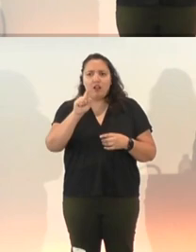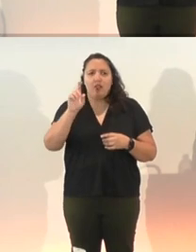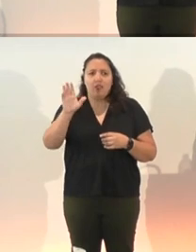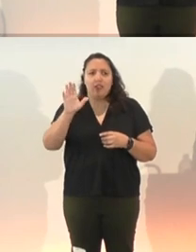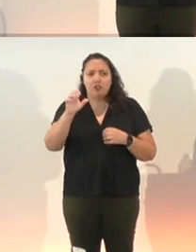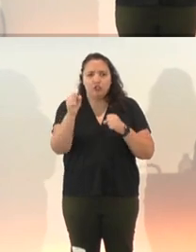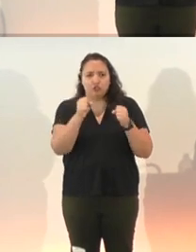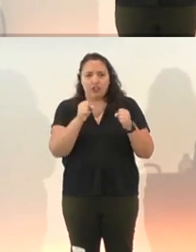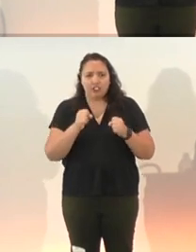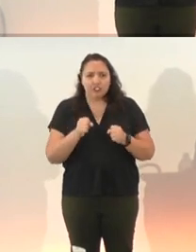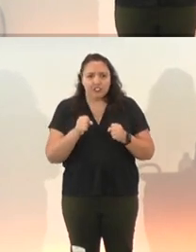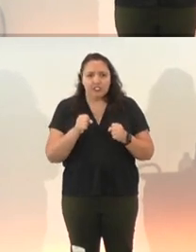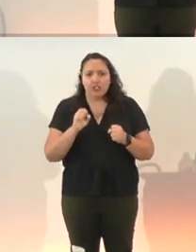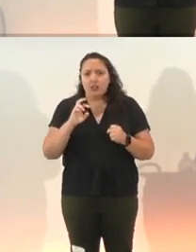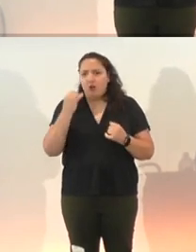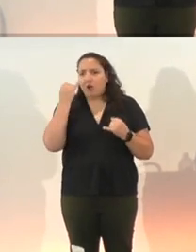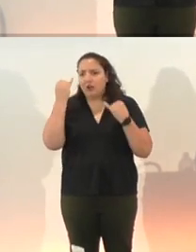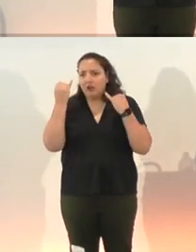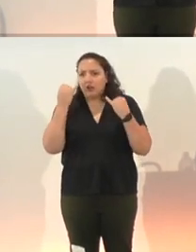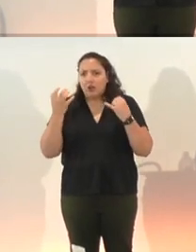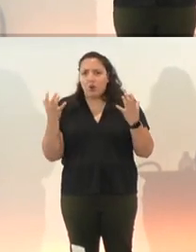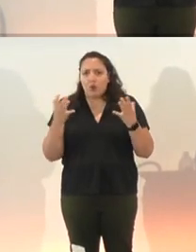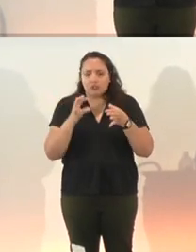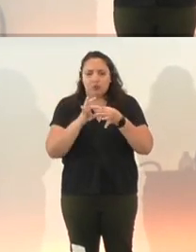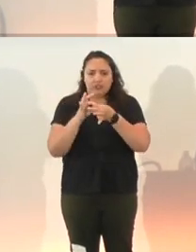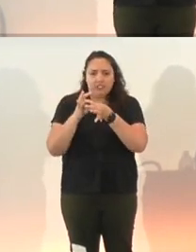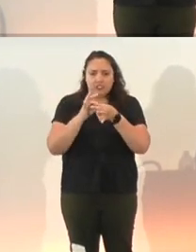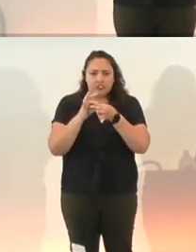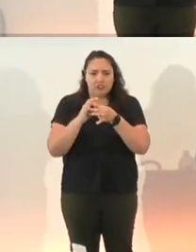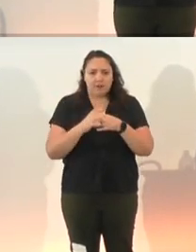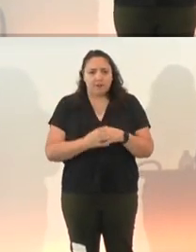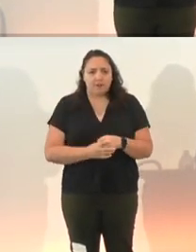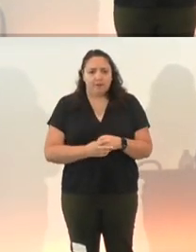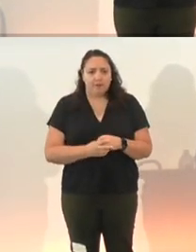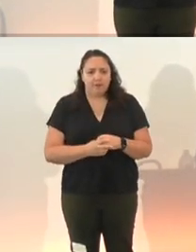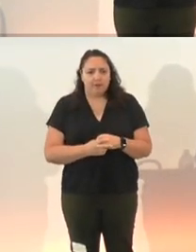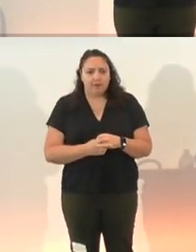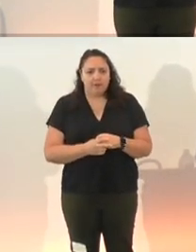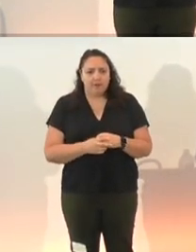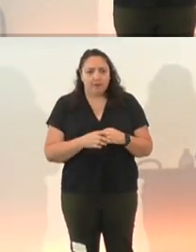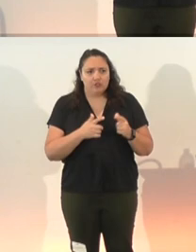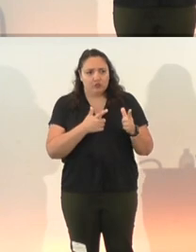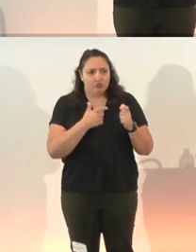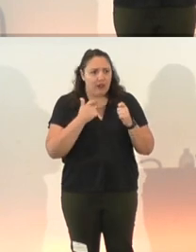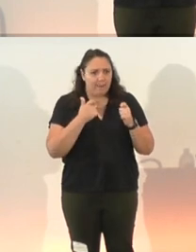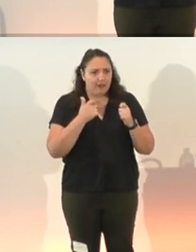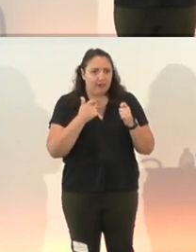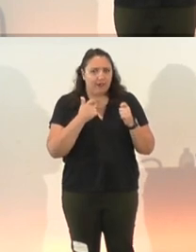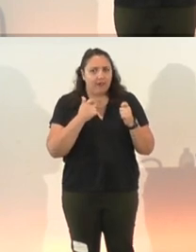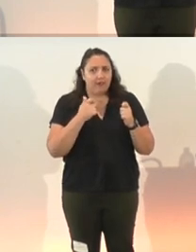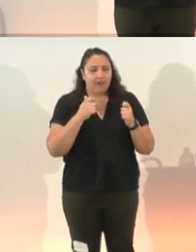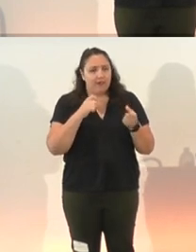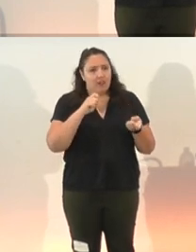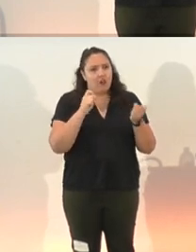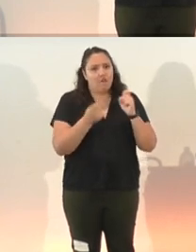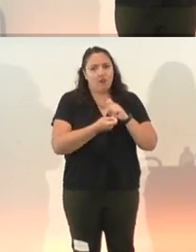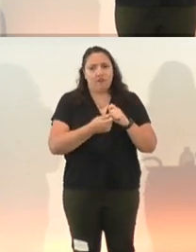framework around the relationship it will have to a rapidly evolving set of sensory inputs,